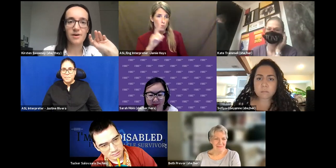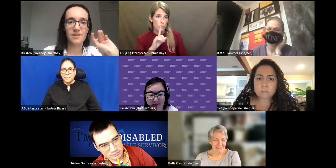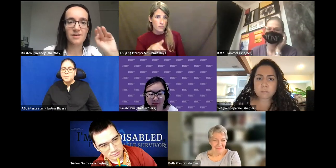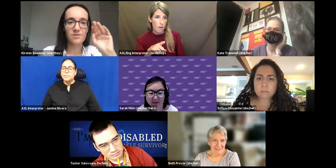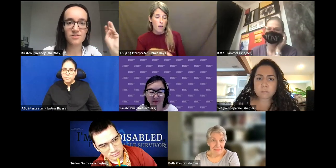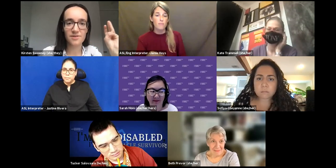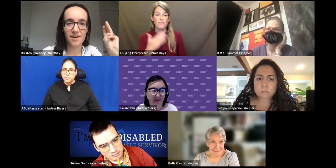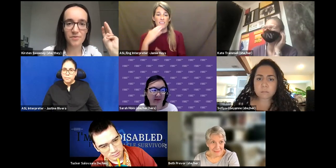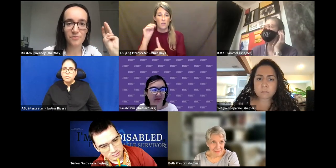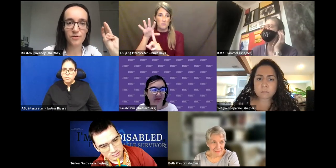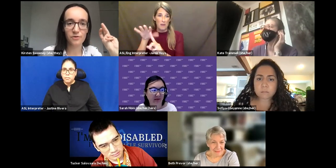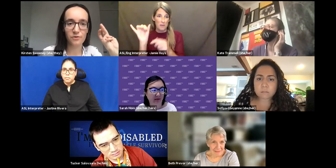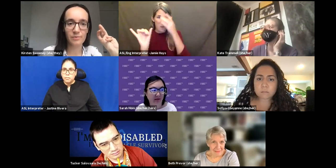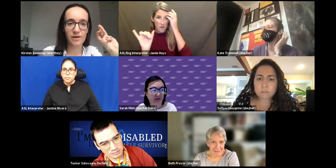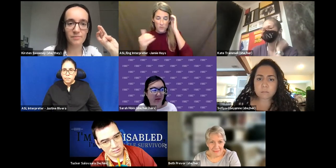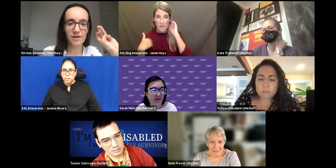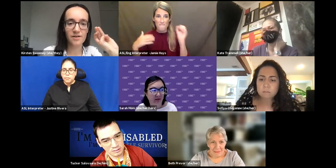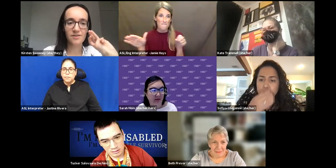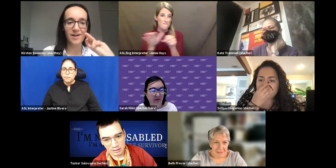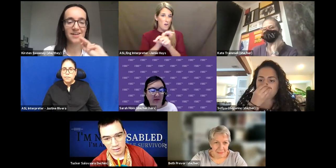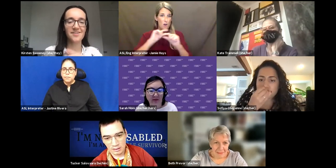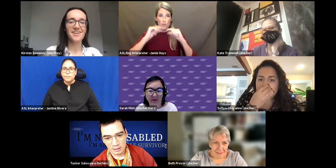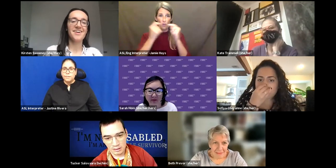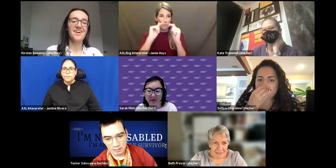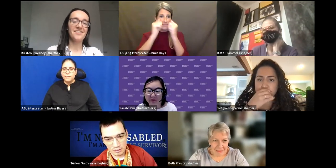spotlight you so we have the full group up here. Great. All